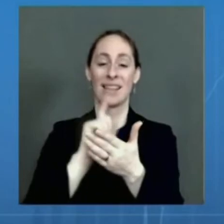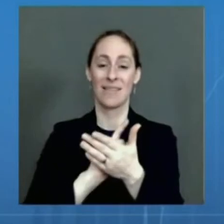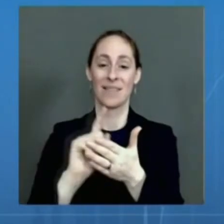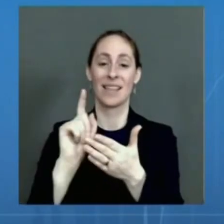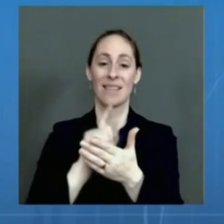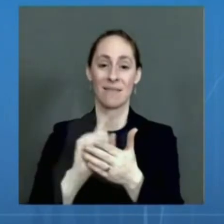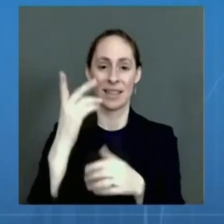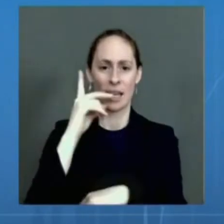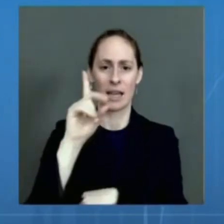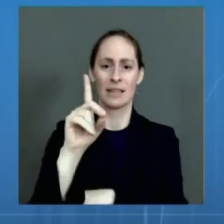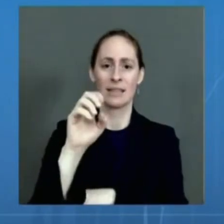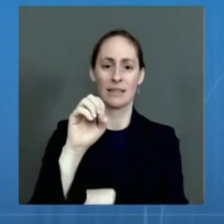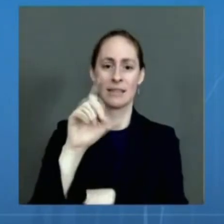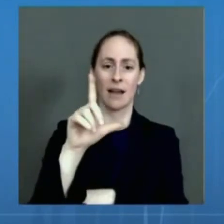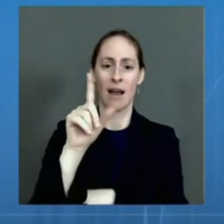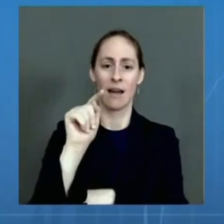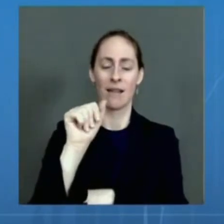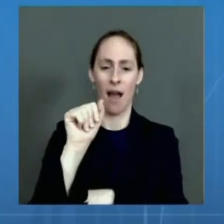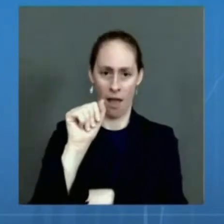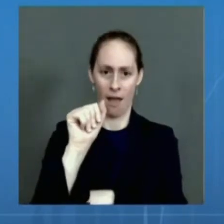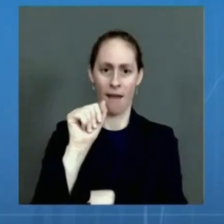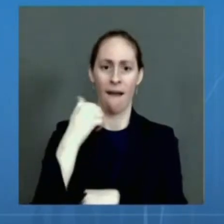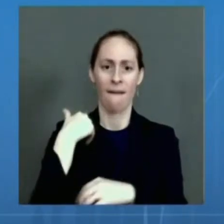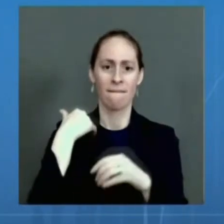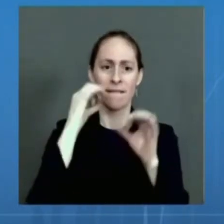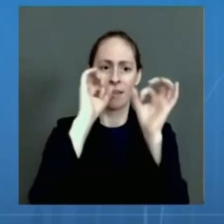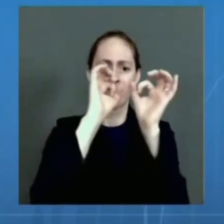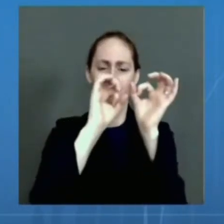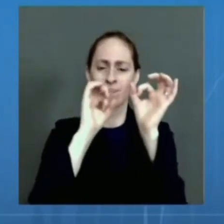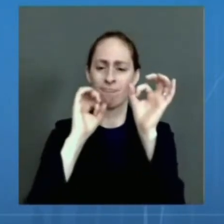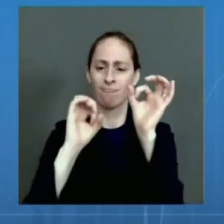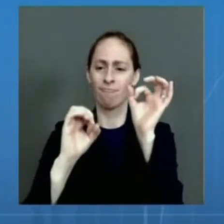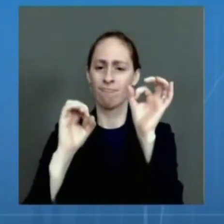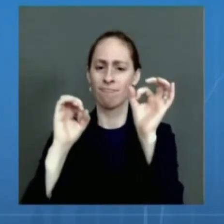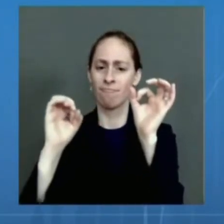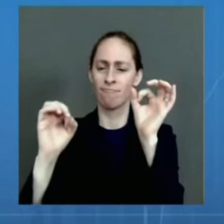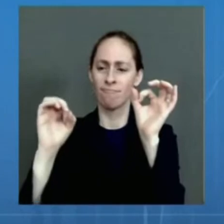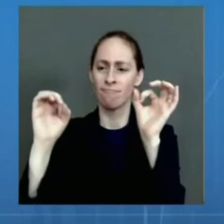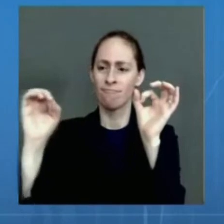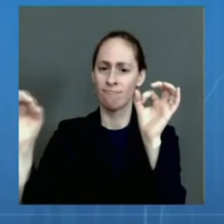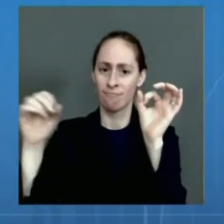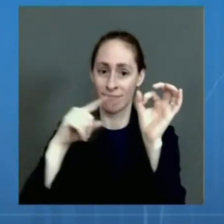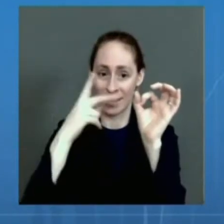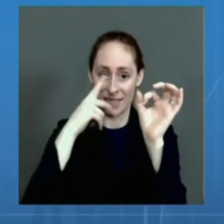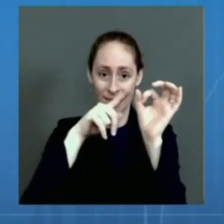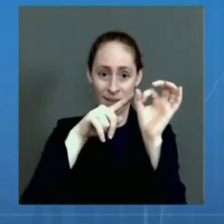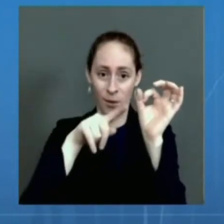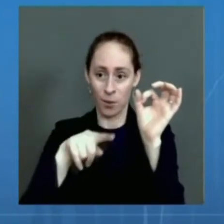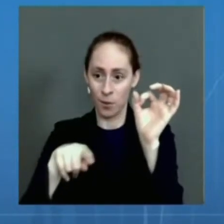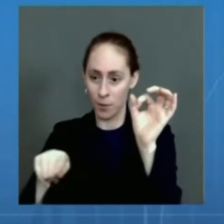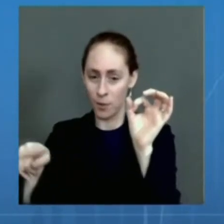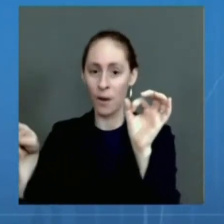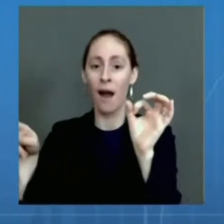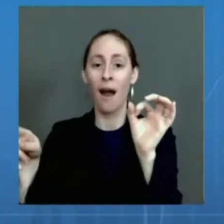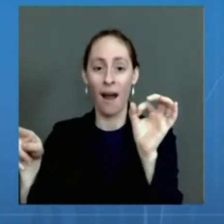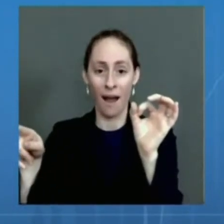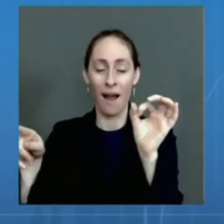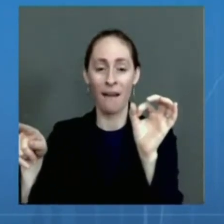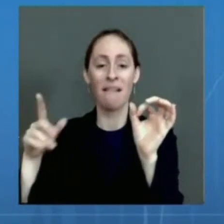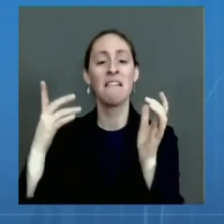DELTA BUT A VERY PROFOUND DIMMER BELOW 40% EFFECTIVENESS WITH DELTA.